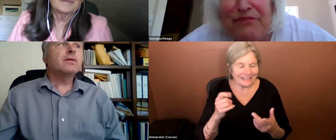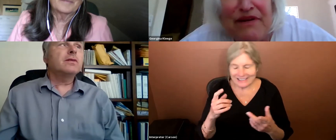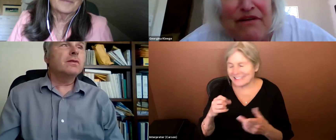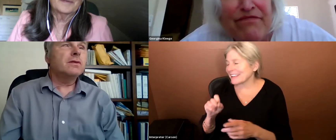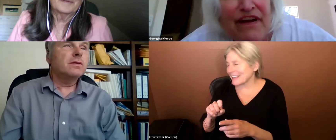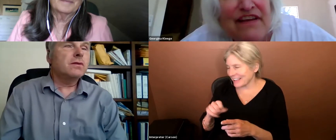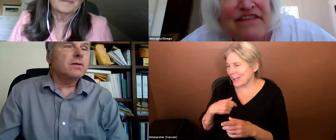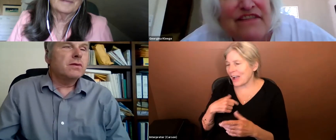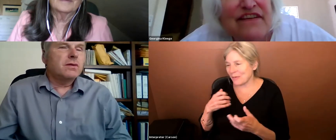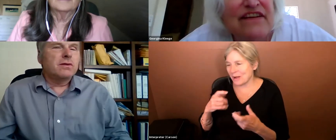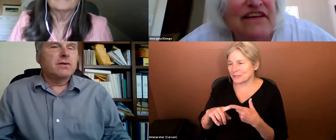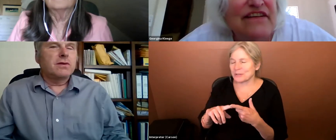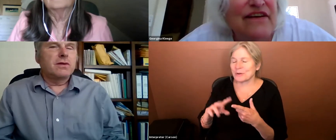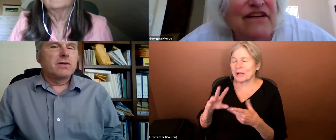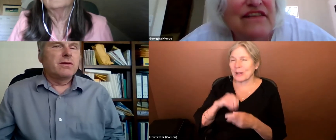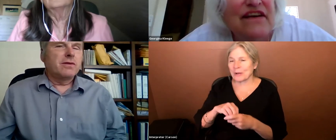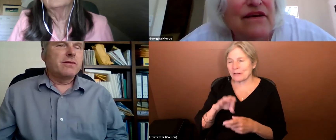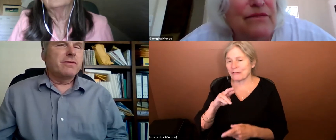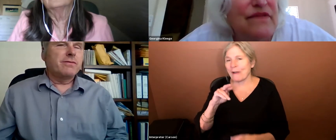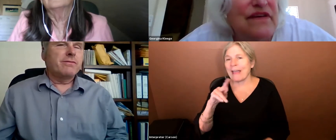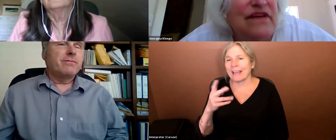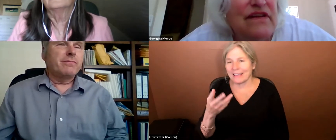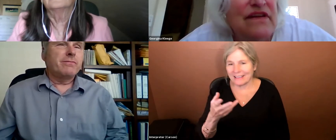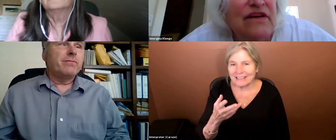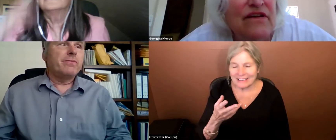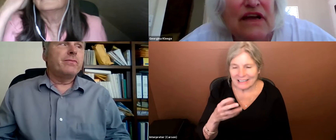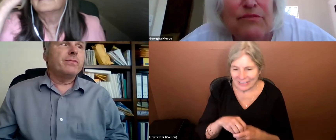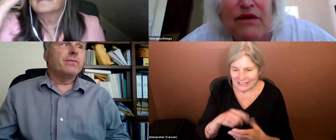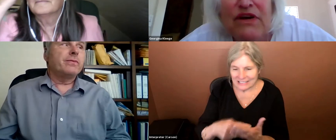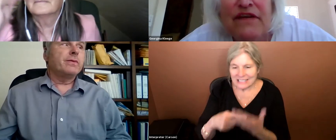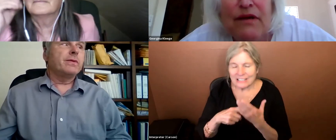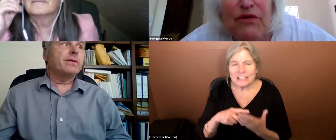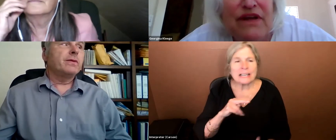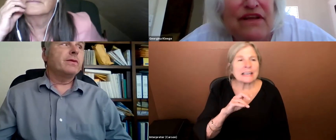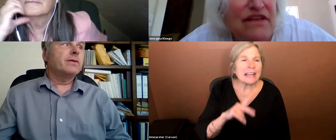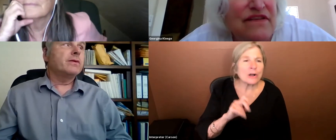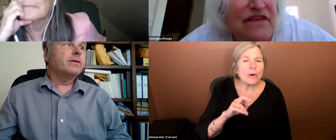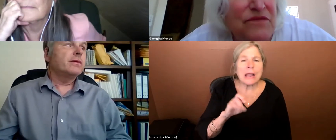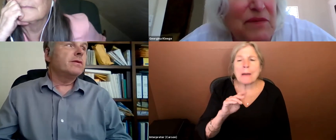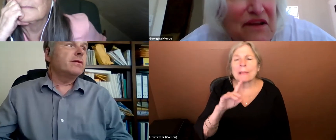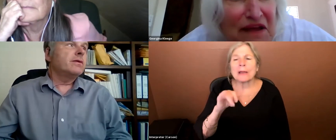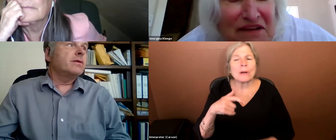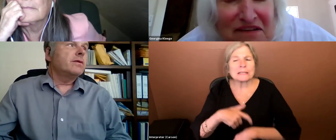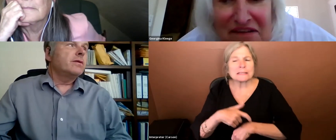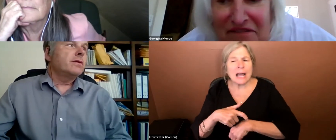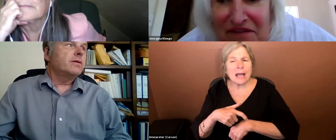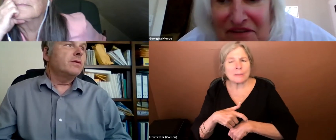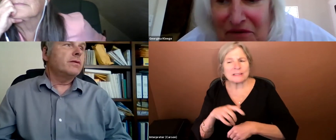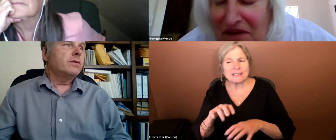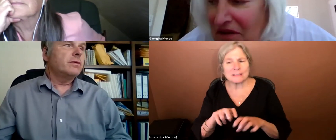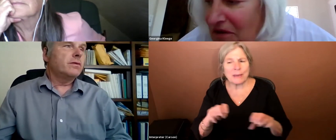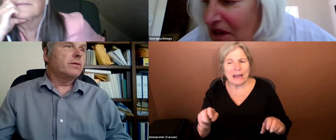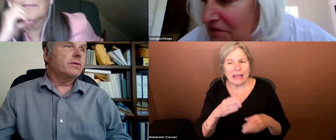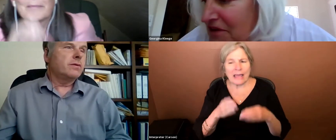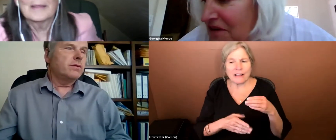bring Frank into it. Nick or Emily. What time is this panel end? It feels like we could go all afternoon.